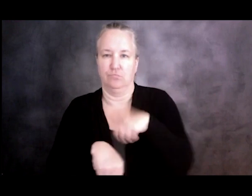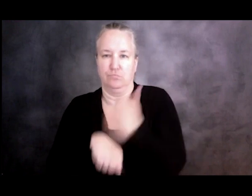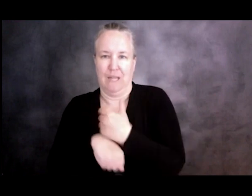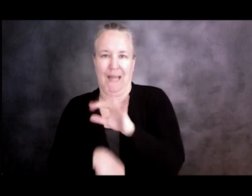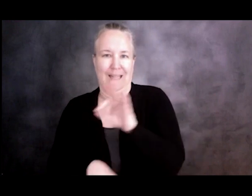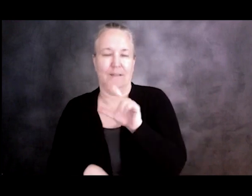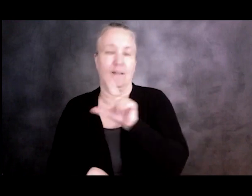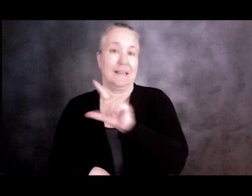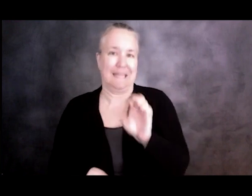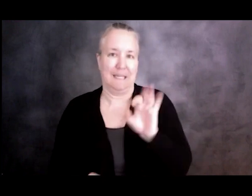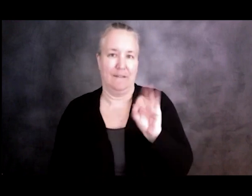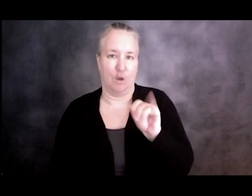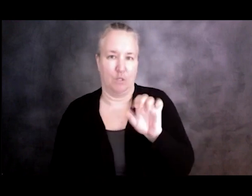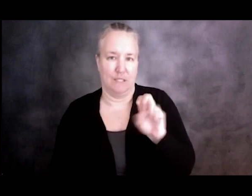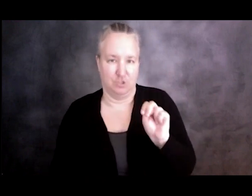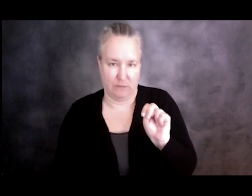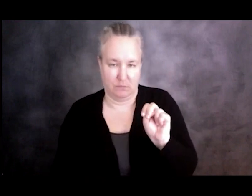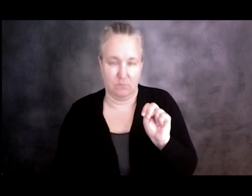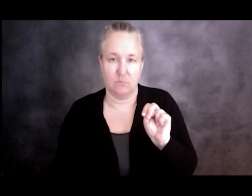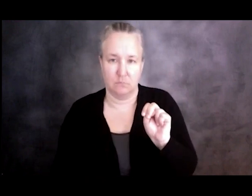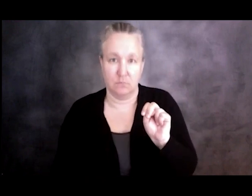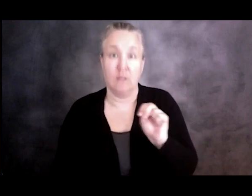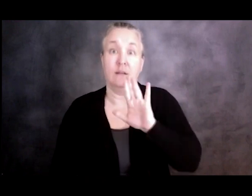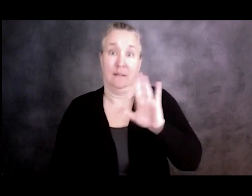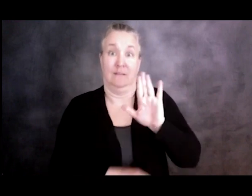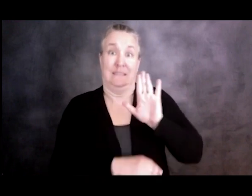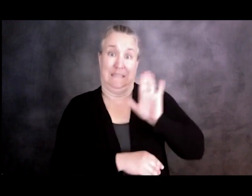In addition to the Lee Endowment and the Wolf Humanities Center